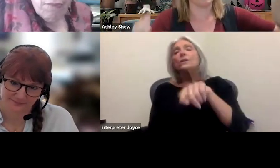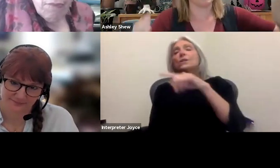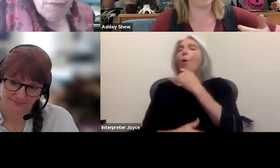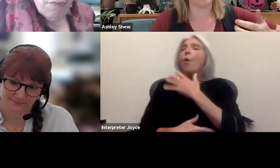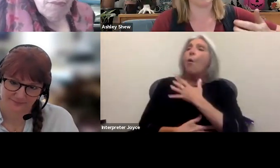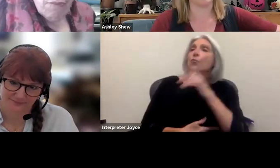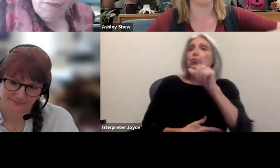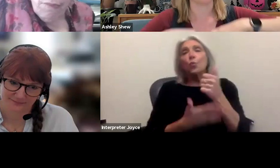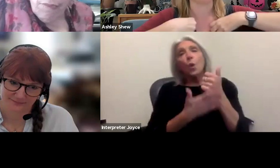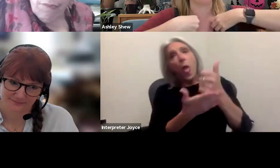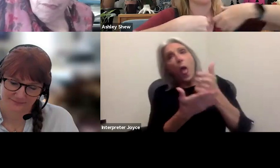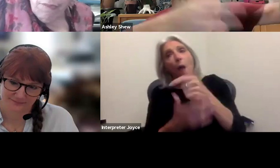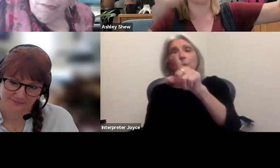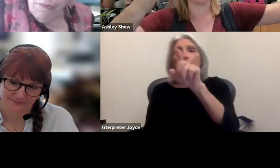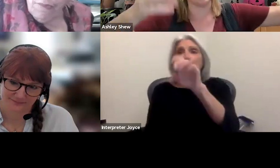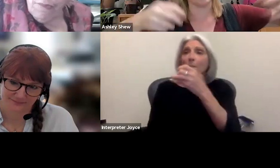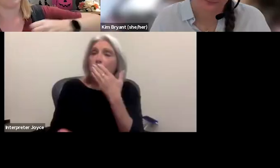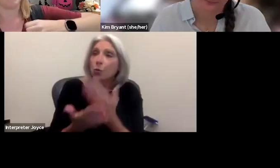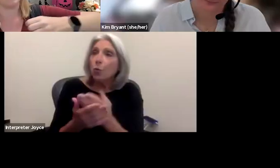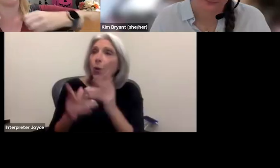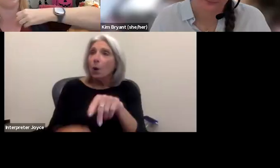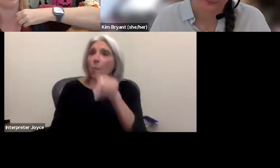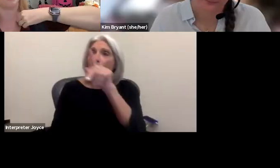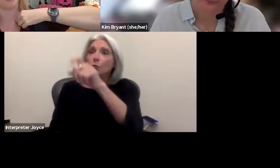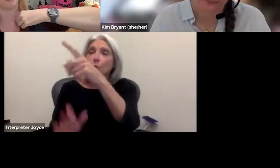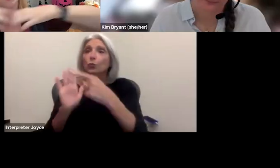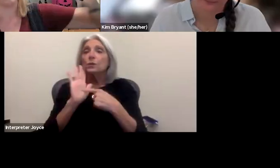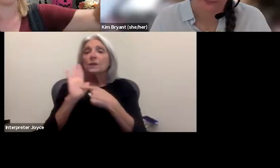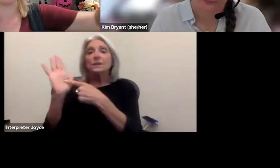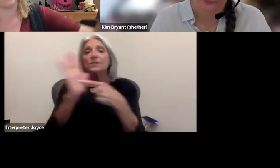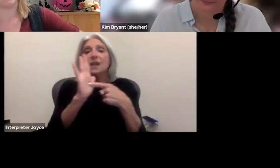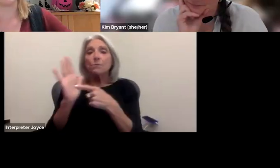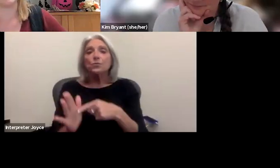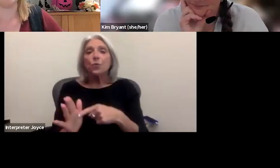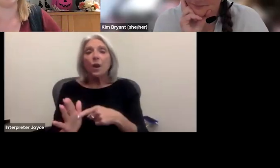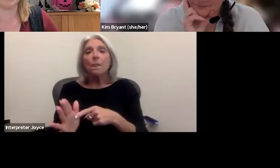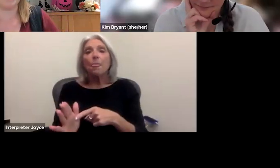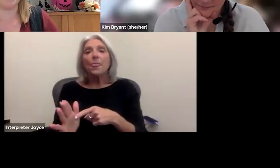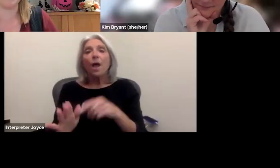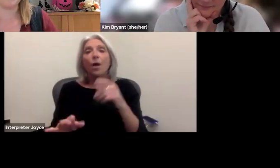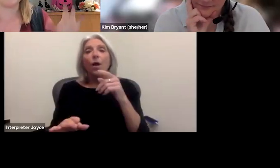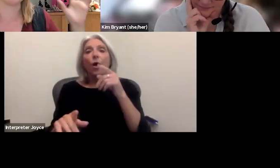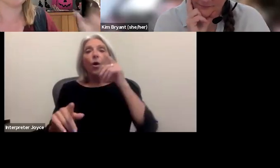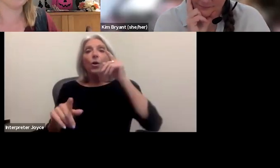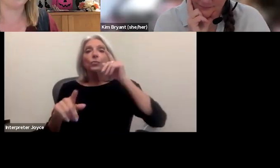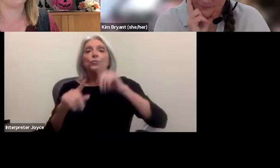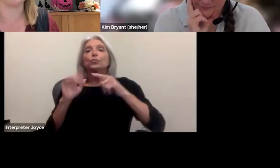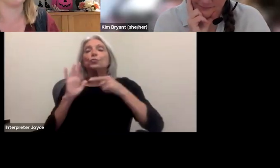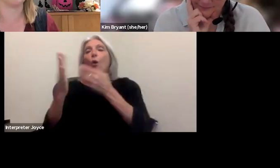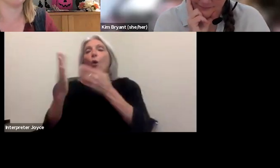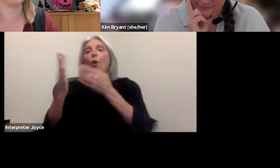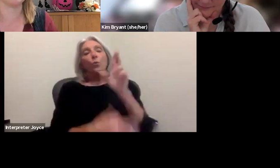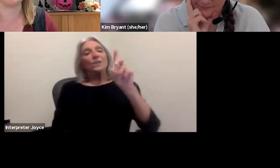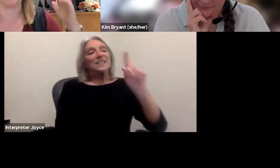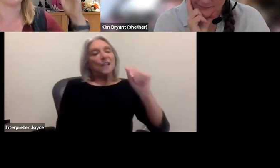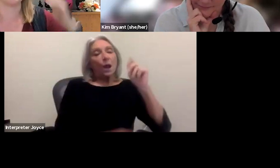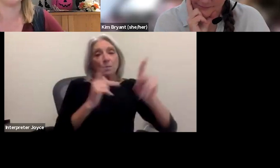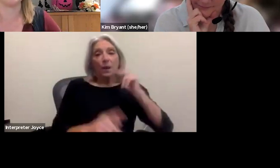going to be a good person, you can demonstrate your goodness on disabled people. I see so many engineers rush into projects where